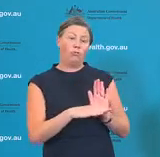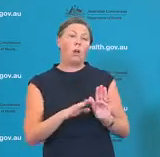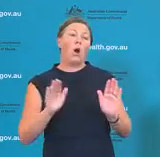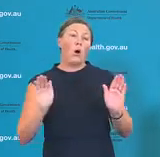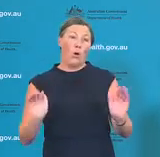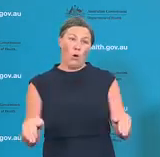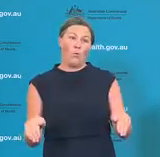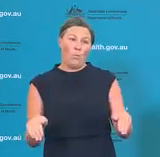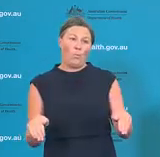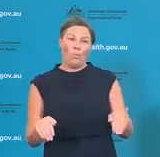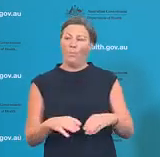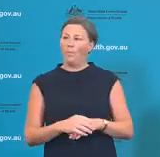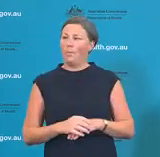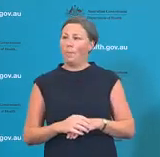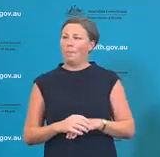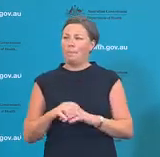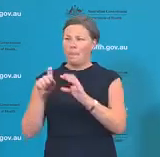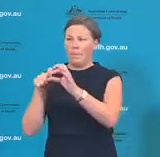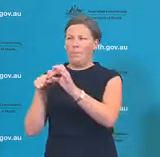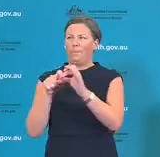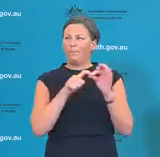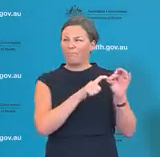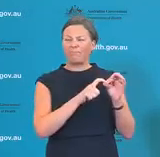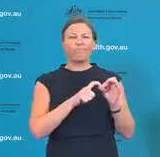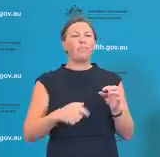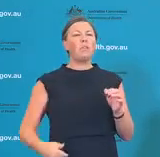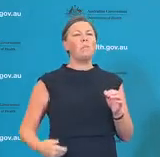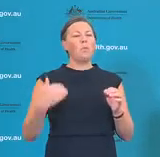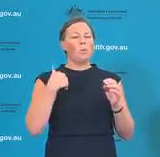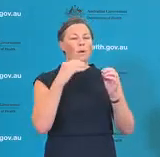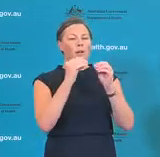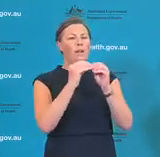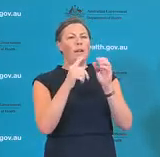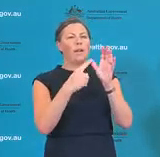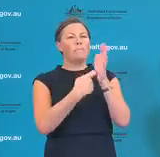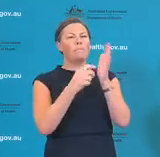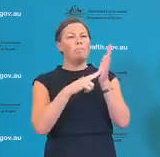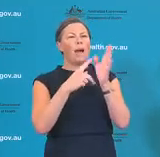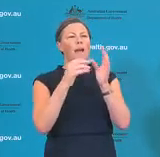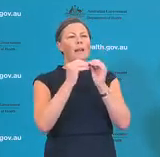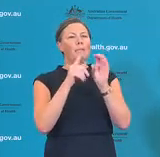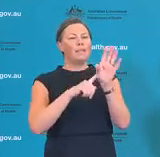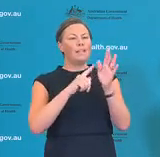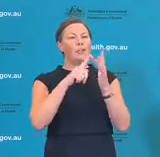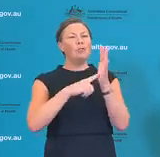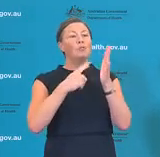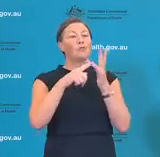What's your response to MPs like Barnaby Joyce who say they will not download a forthcoming